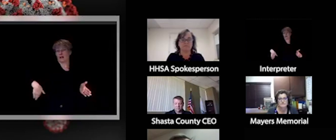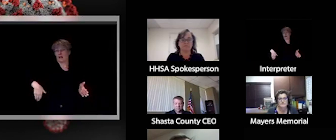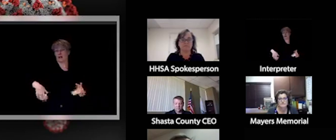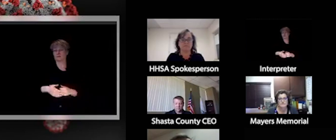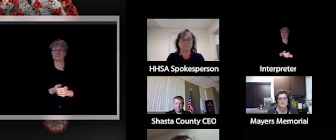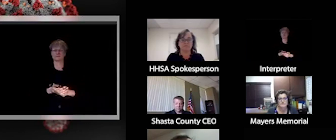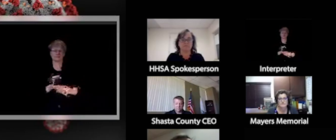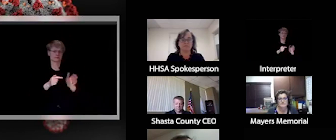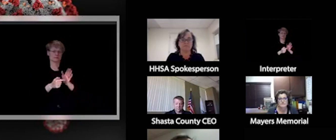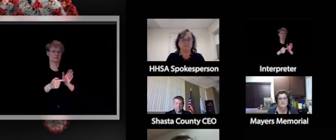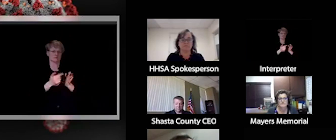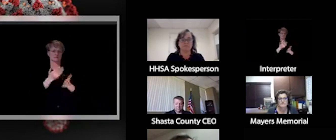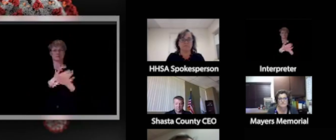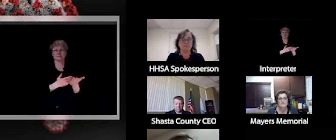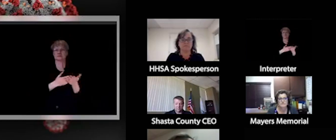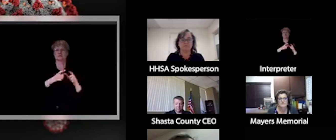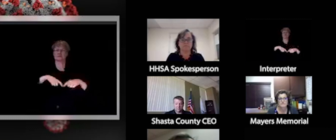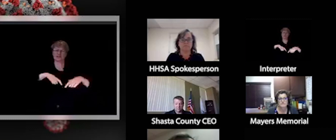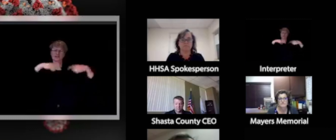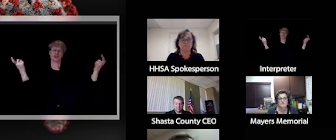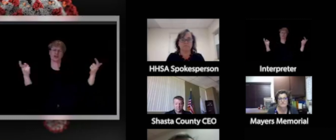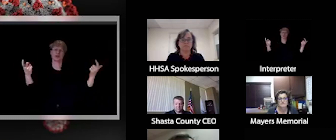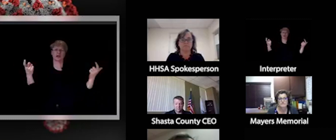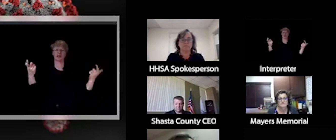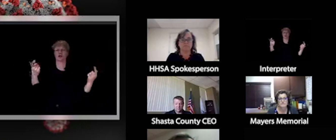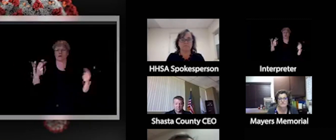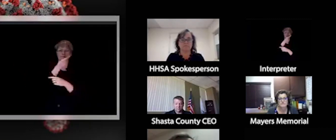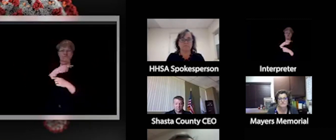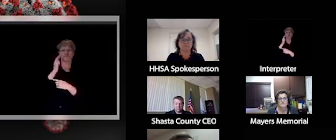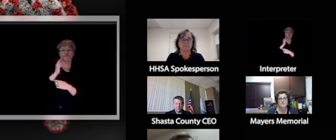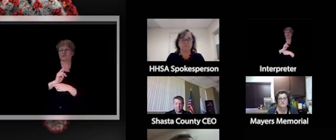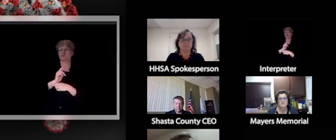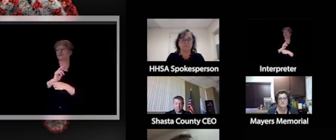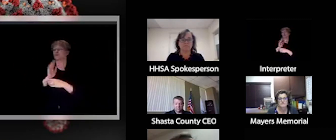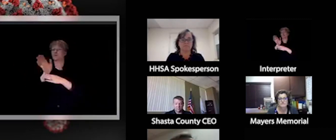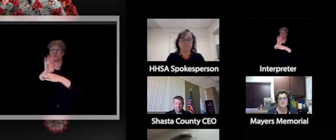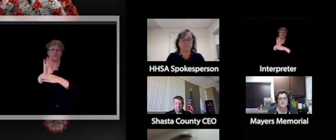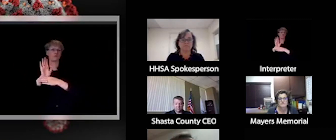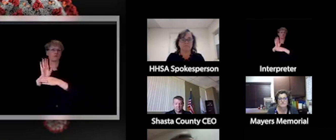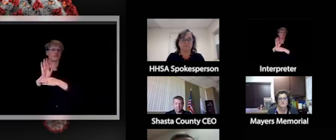stores, movie theaters that have not yet opened. That is not because our guidance doesn’t